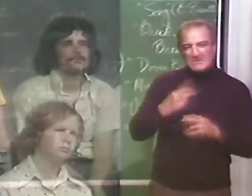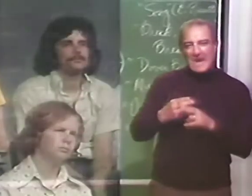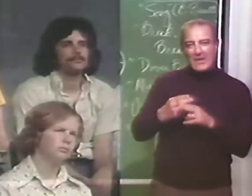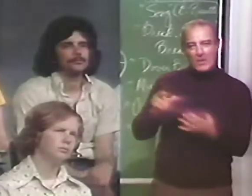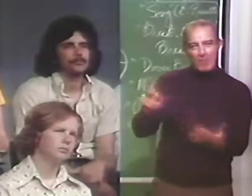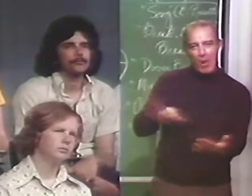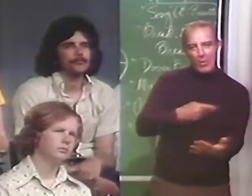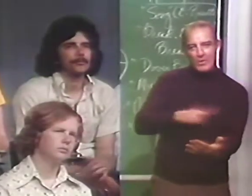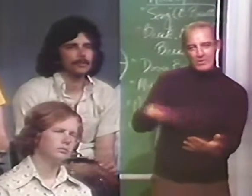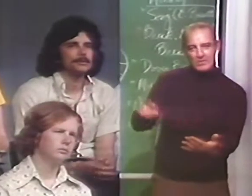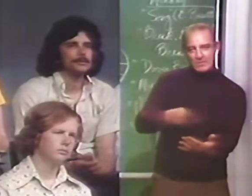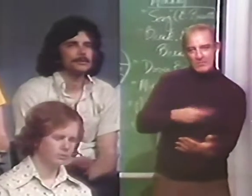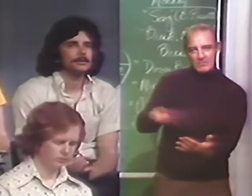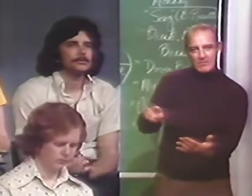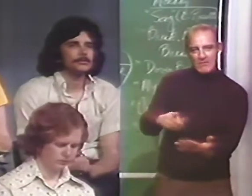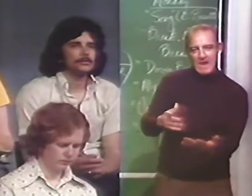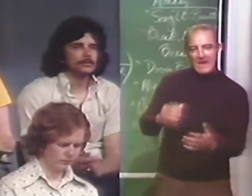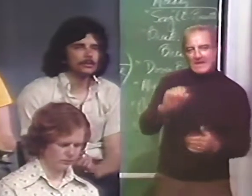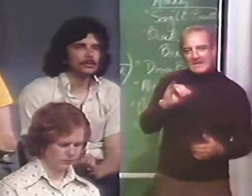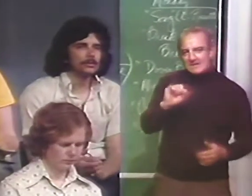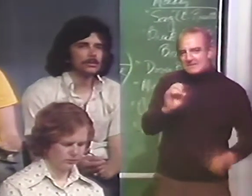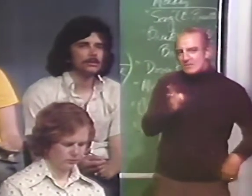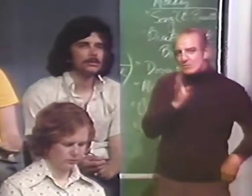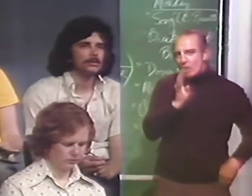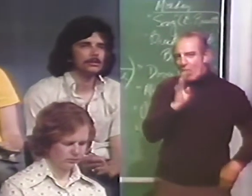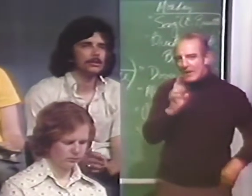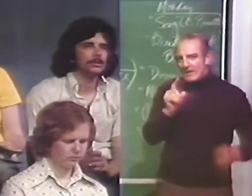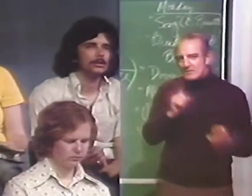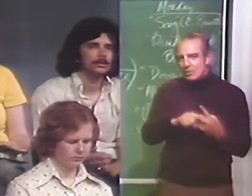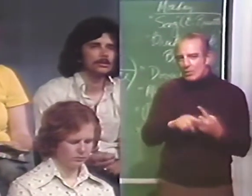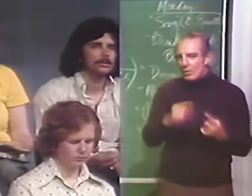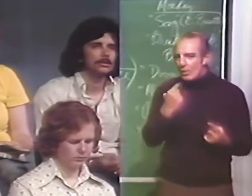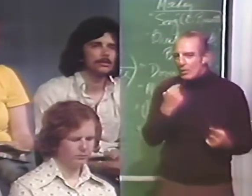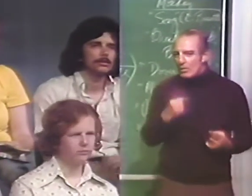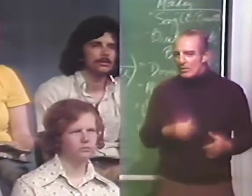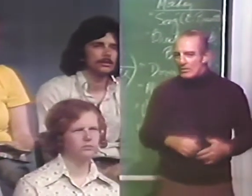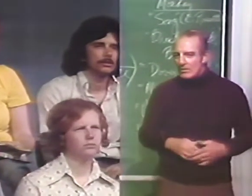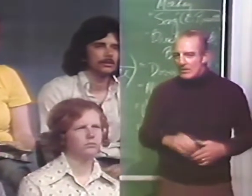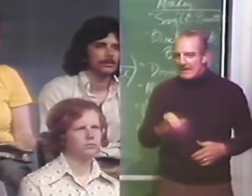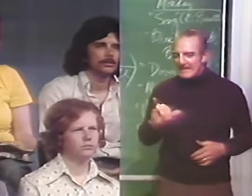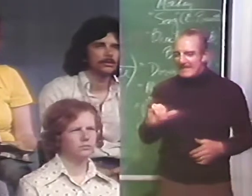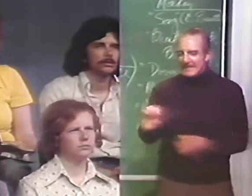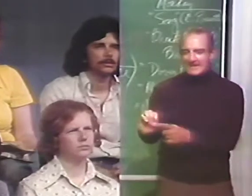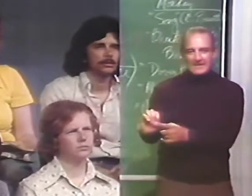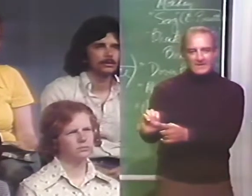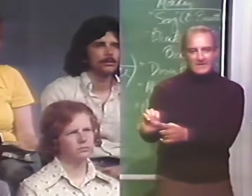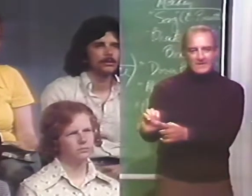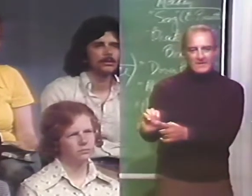THE WRITER-- WE SAY THE POET-- IS TALKING TO WHO?